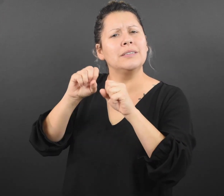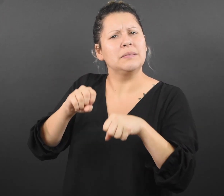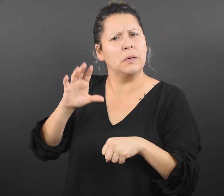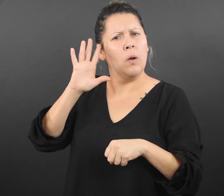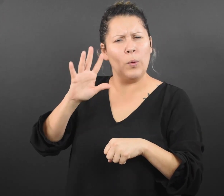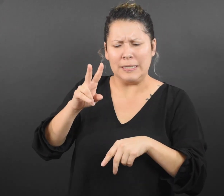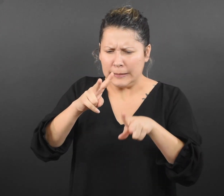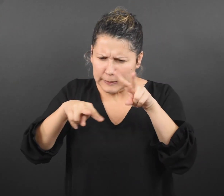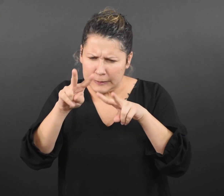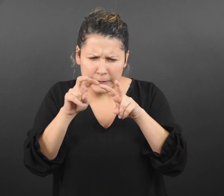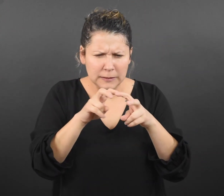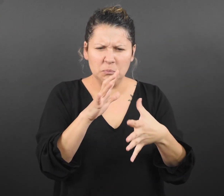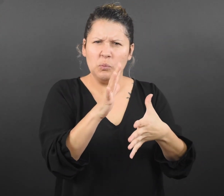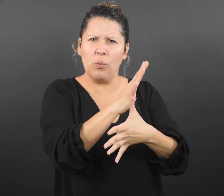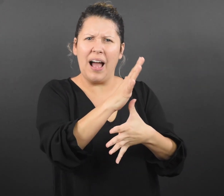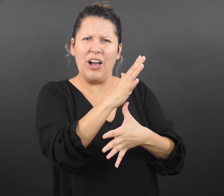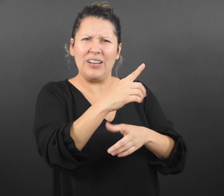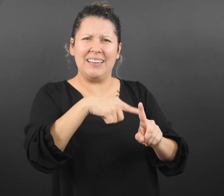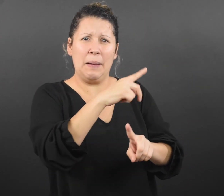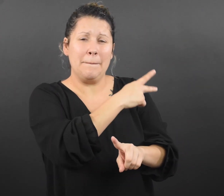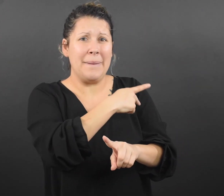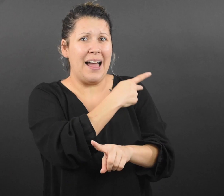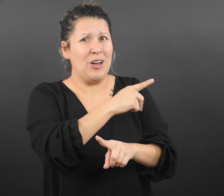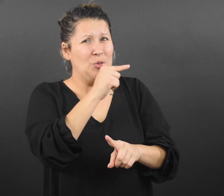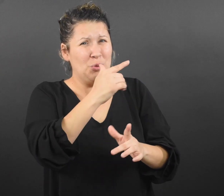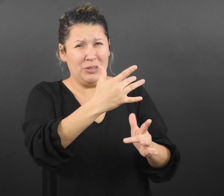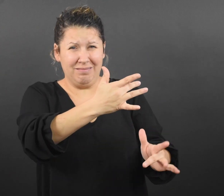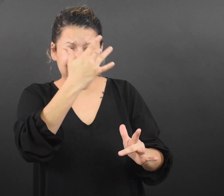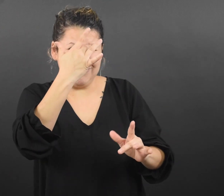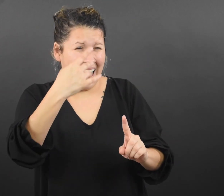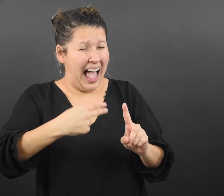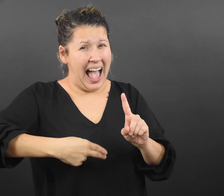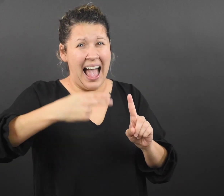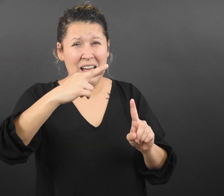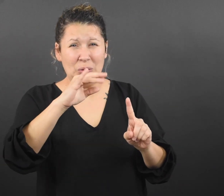to treating patients who are ill and who have the highest risk of developing severe illness